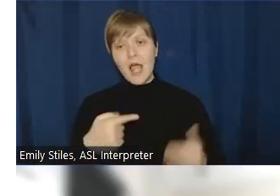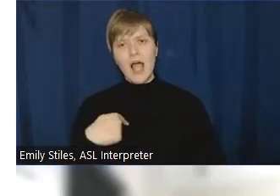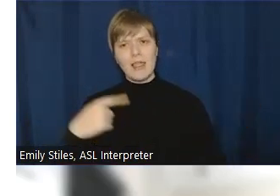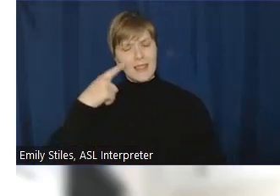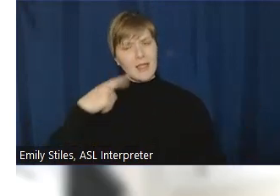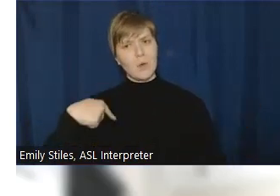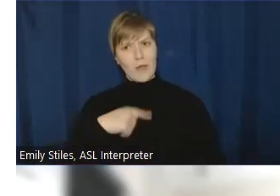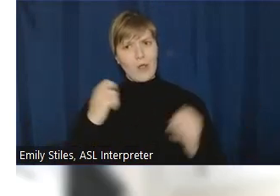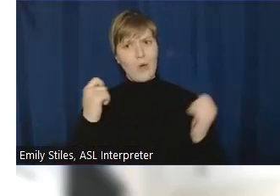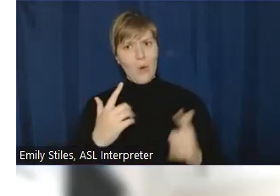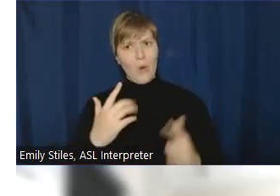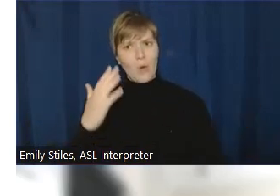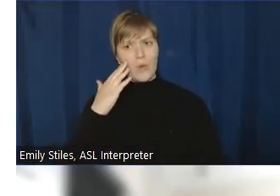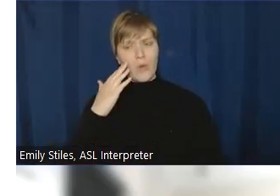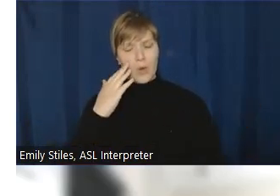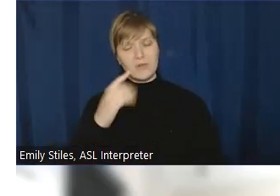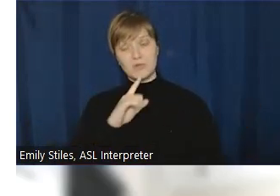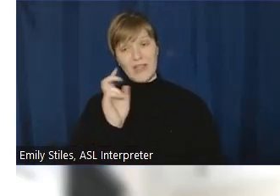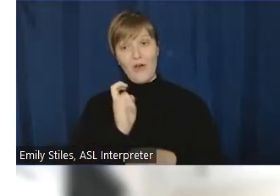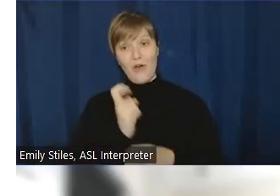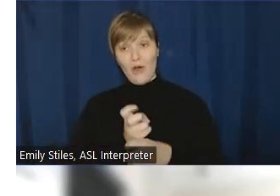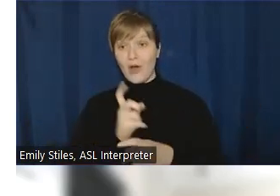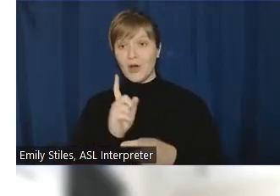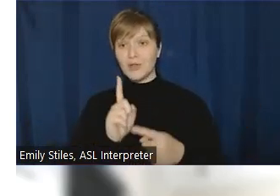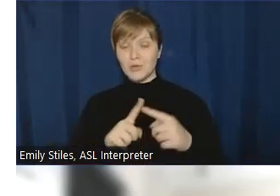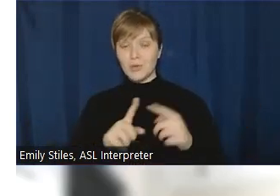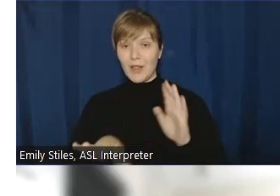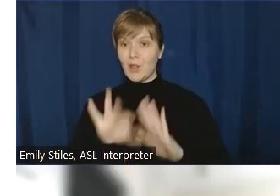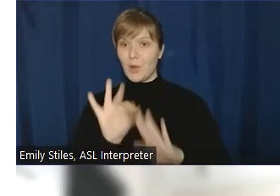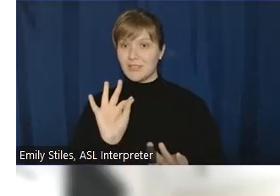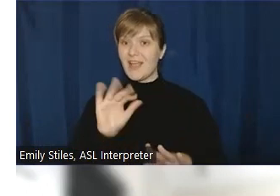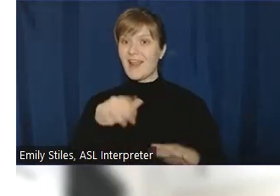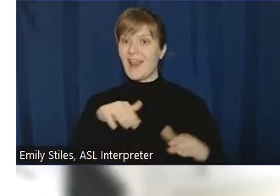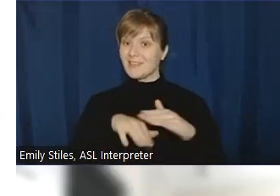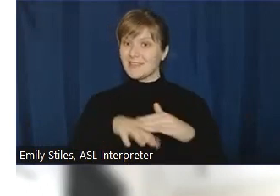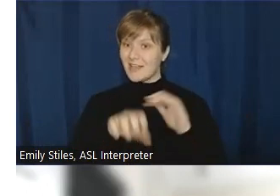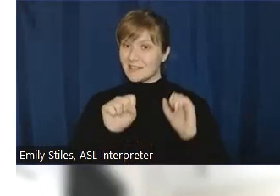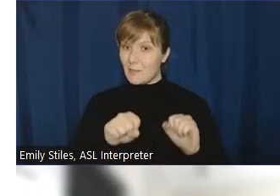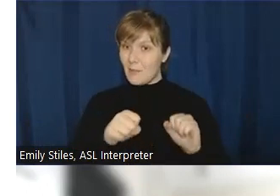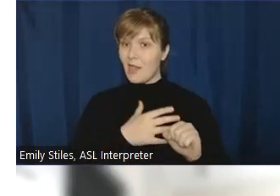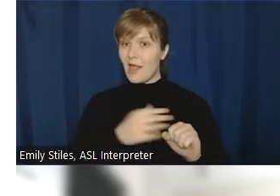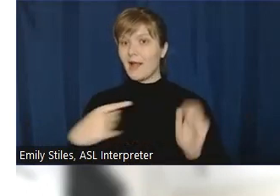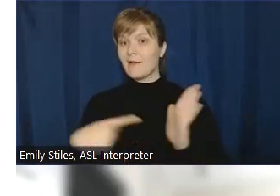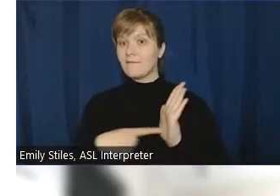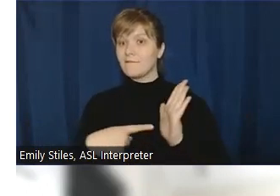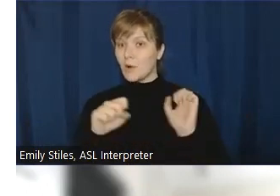how difficult it is to locate accessible and affordable housing as well as transportation.